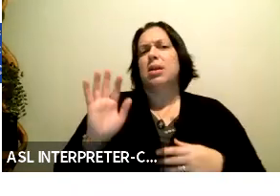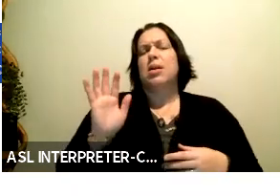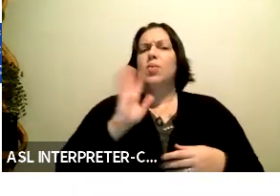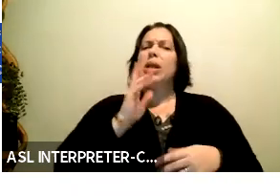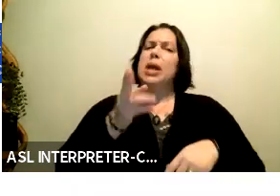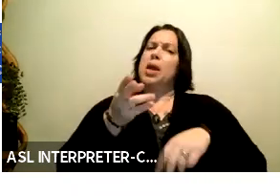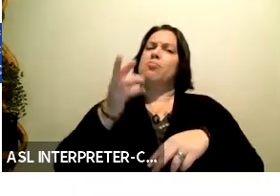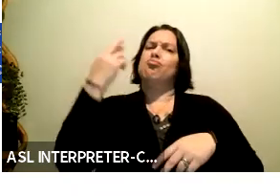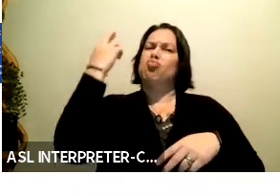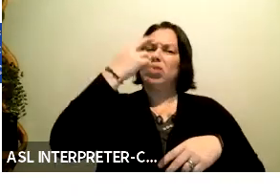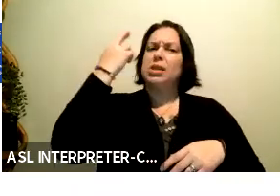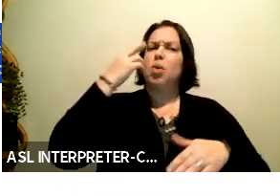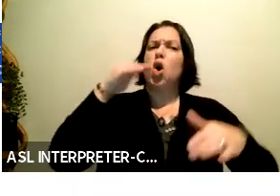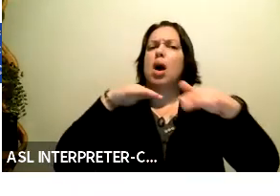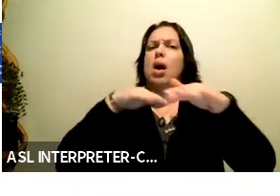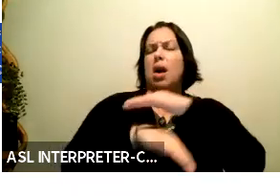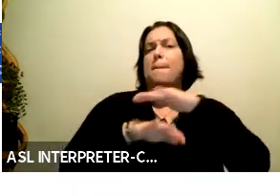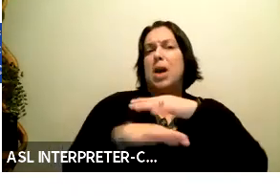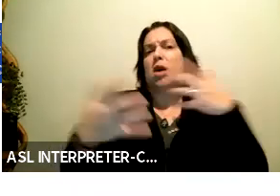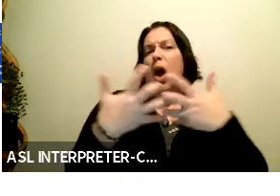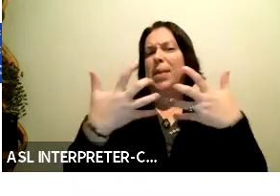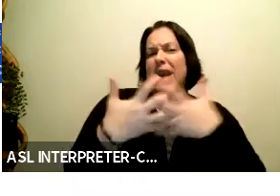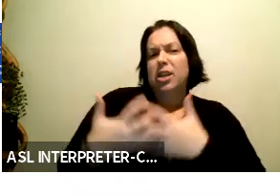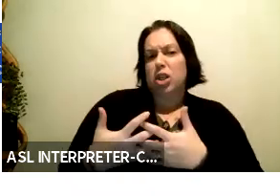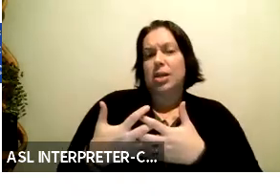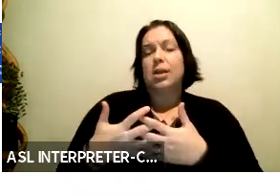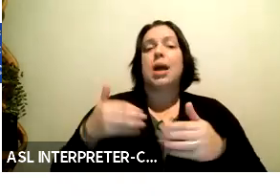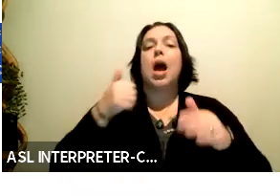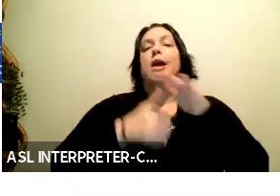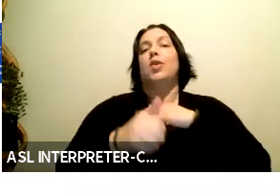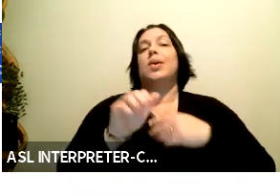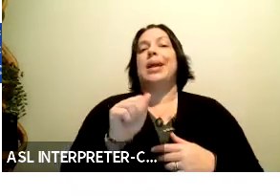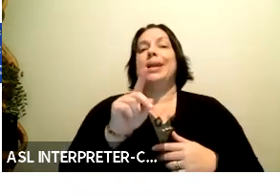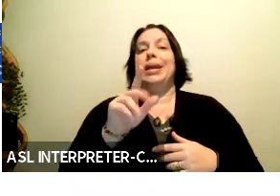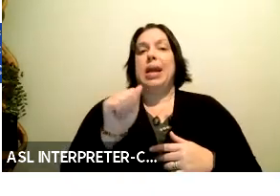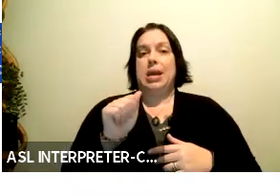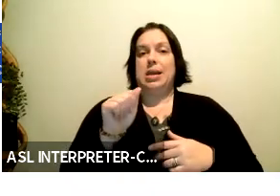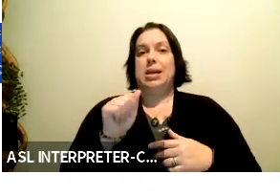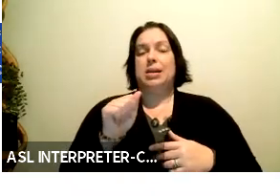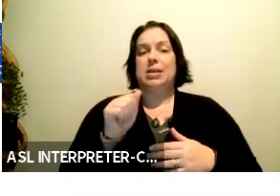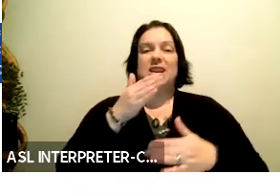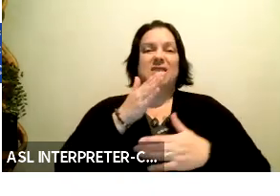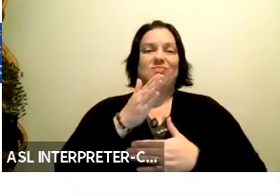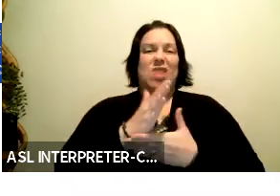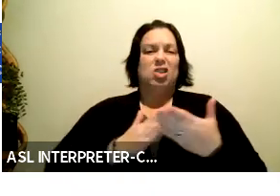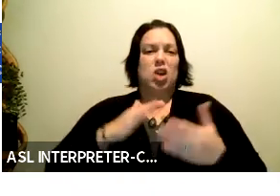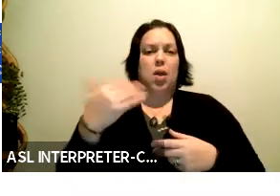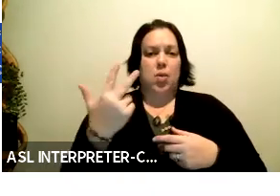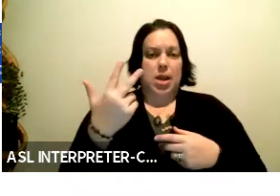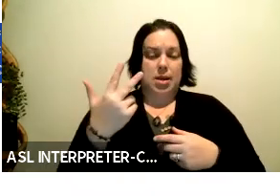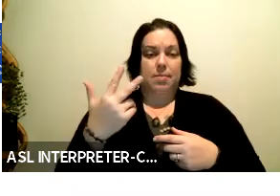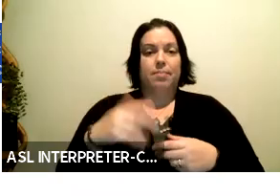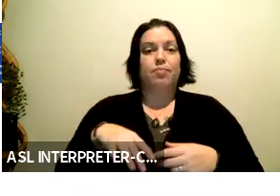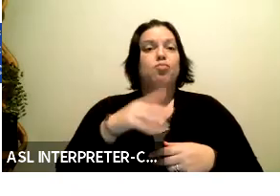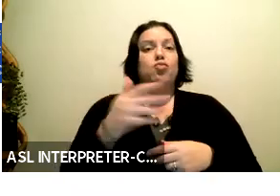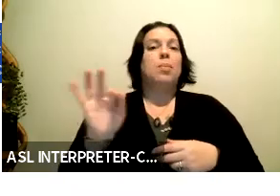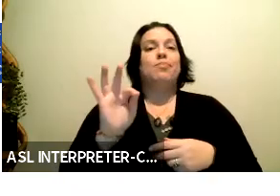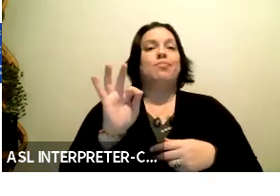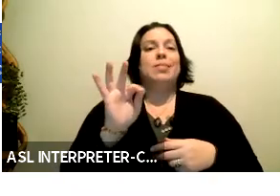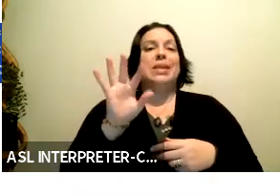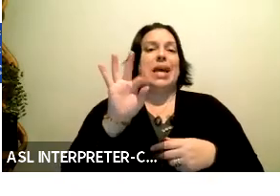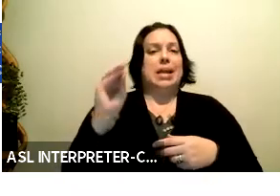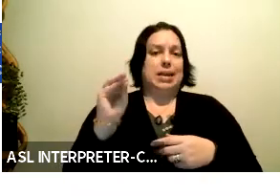issues under the Rehabilitation Act of 1973, the Americans with Disabilities Act of 1990, the ADA,